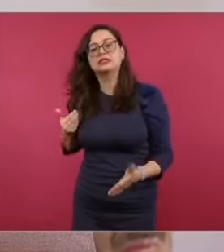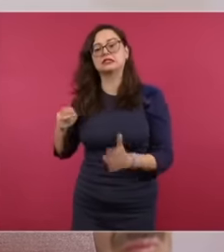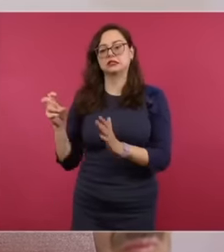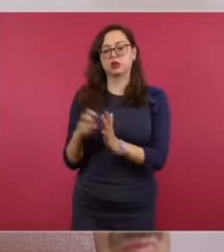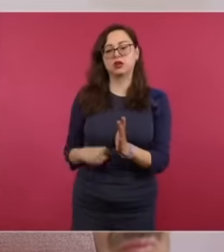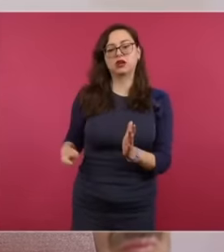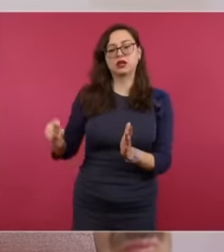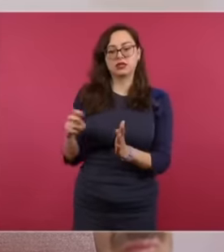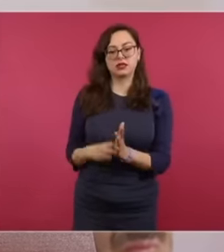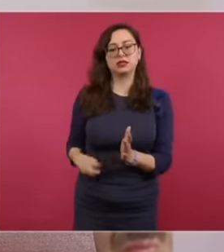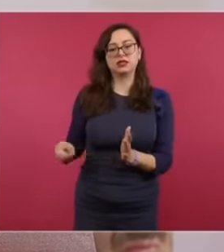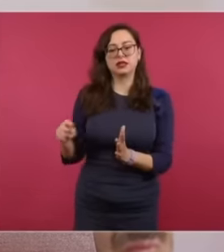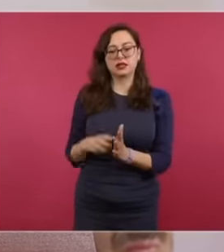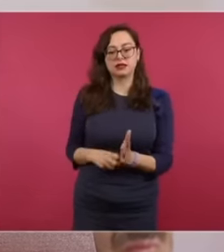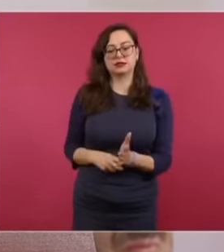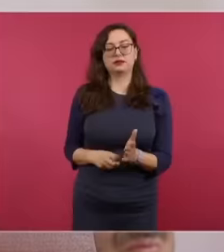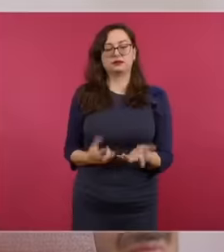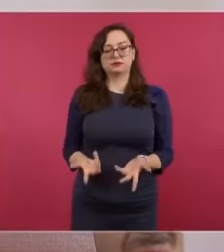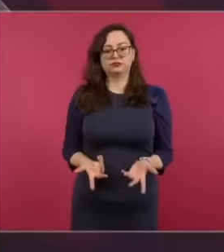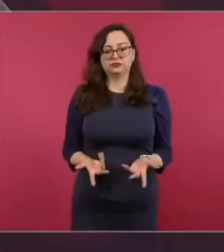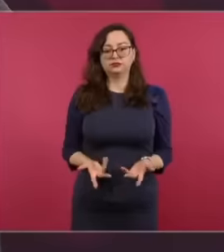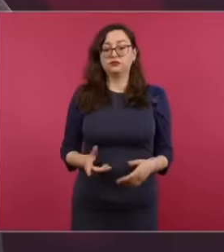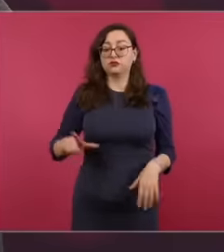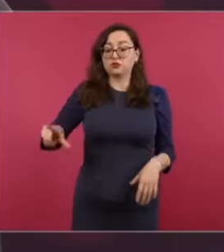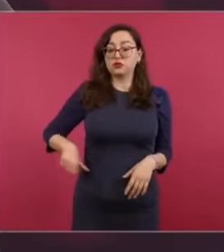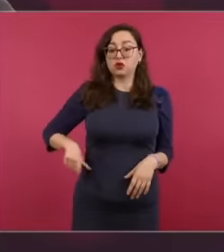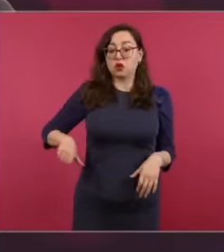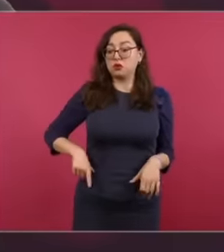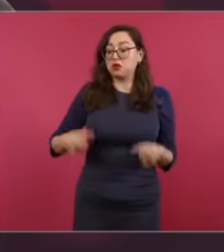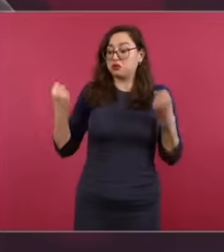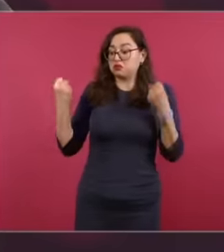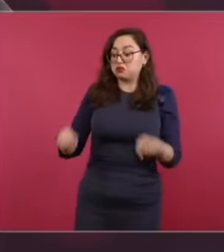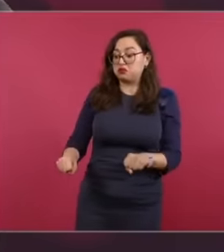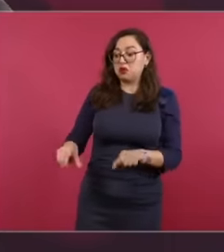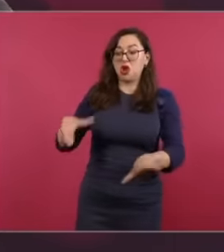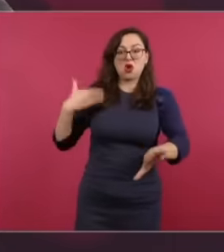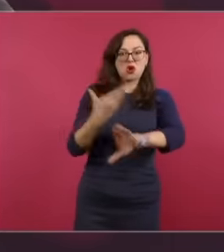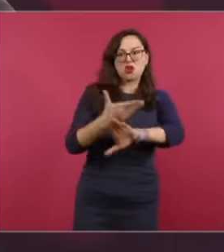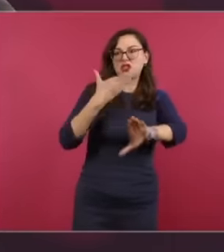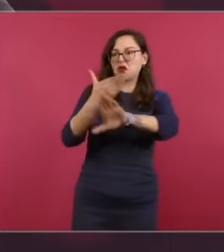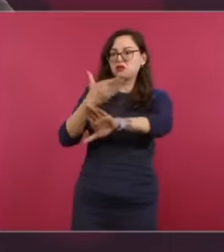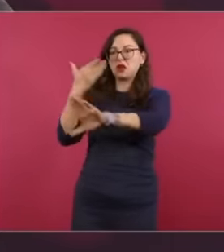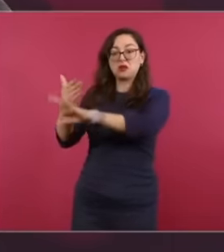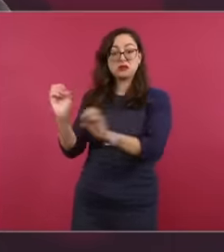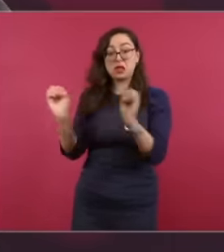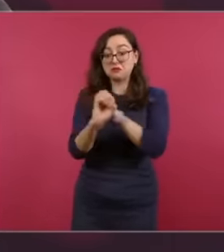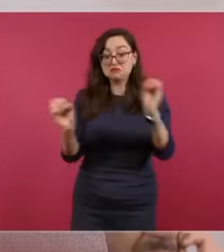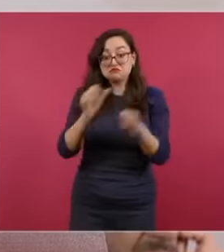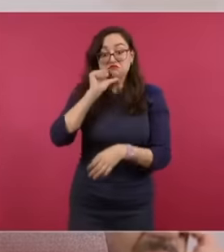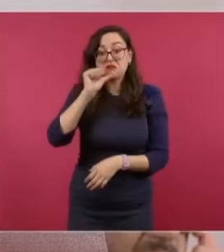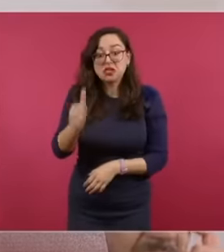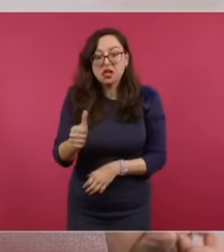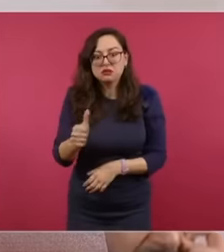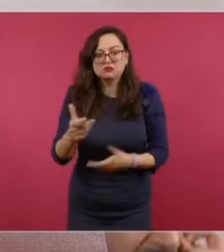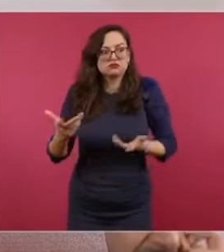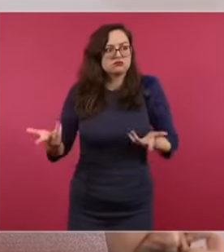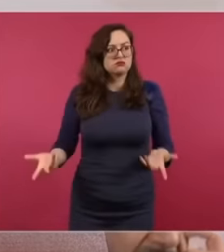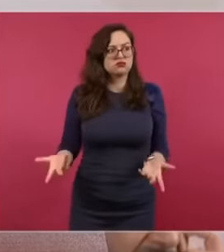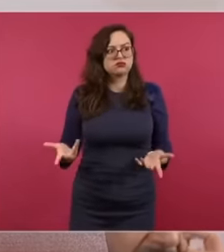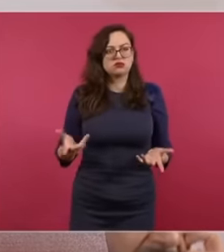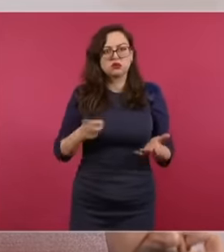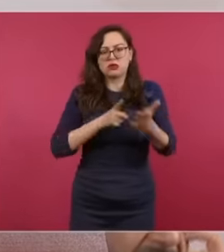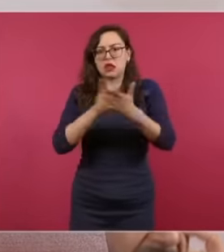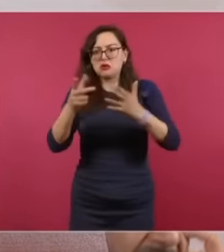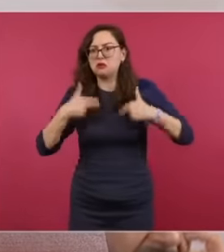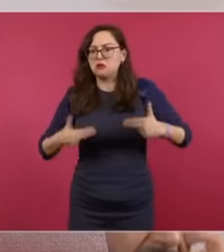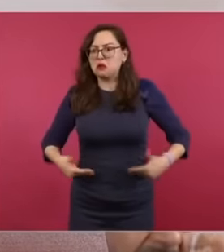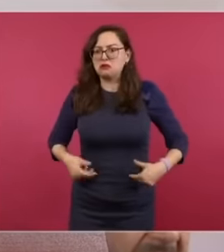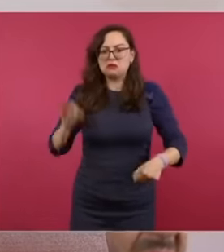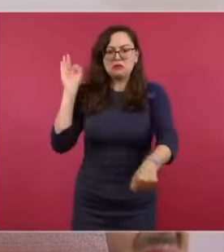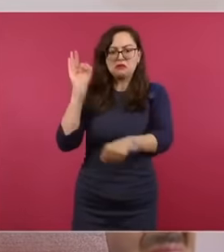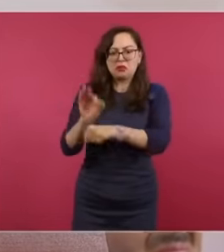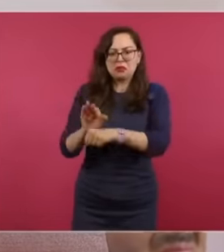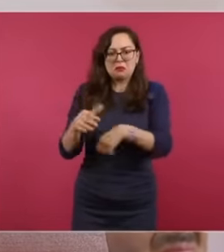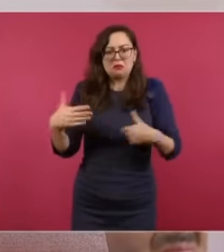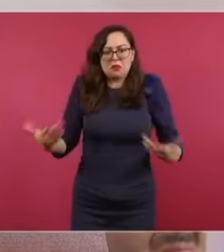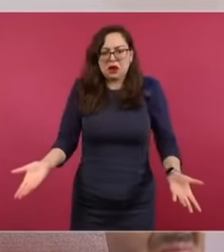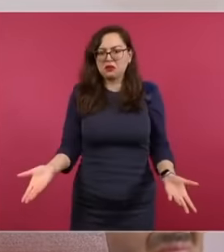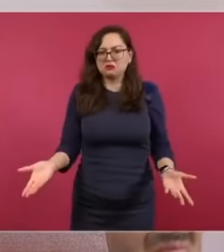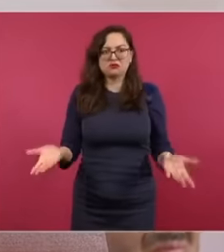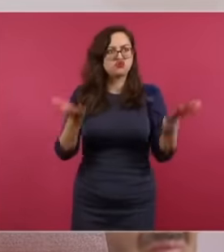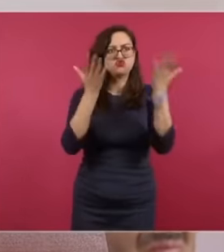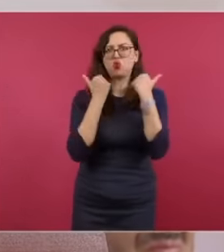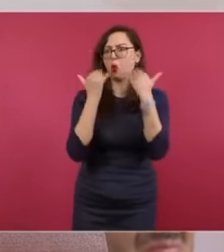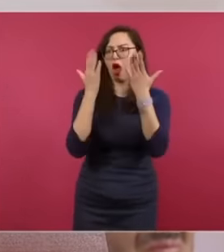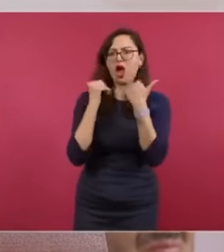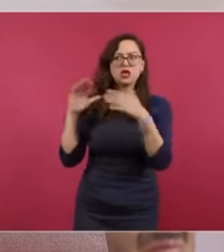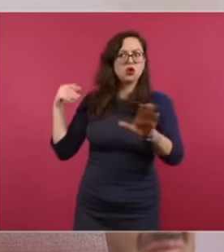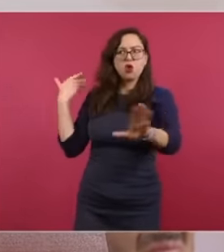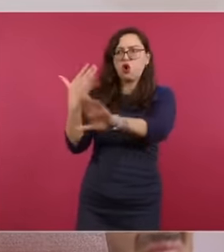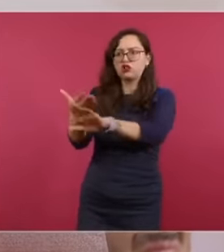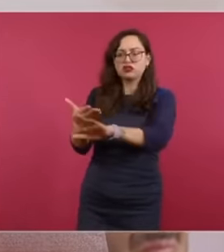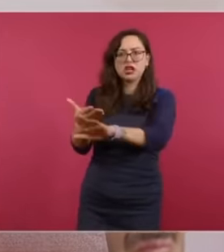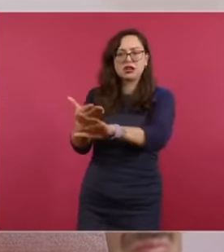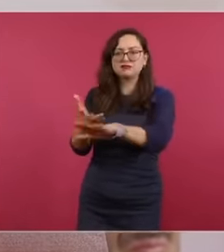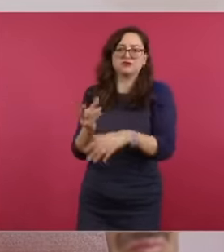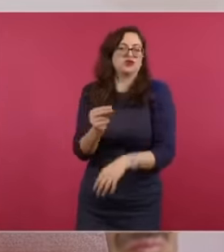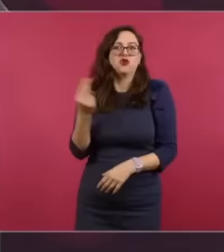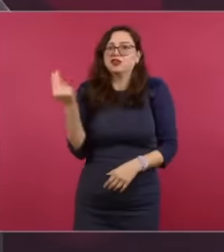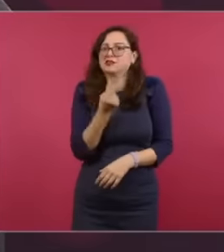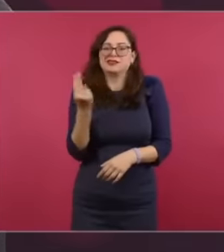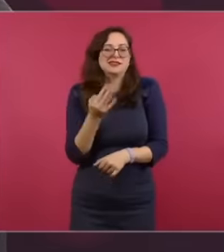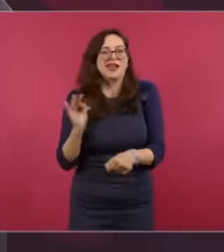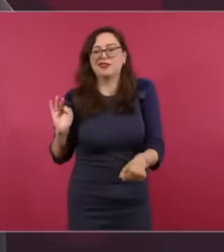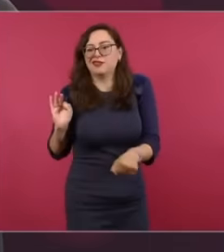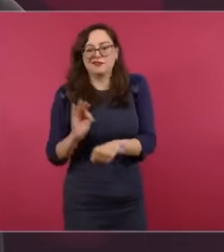that do not repress so that it is not necessary for there to be Human Rights organizations that say